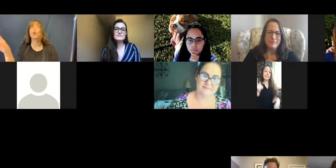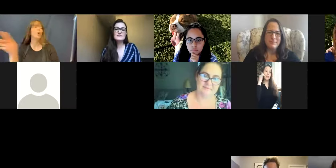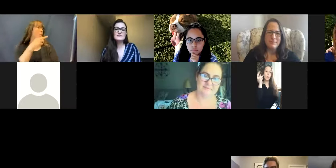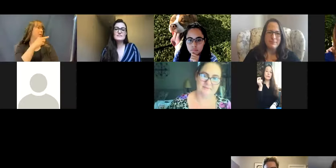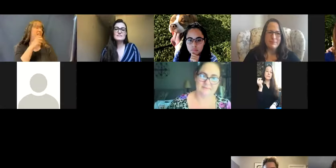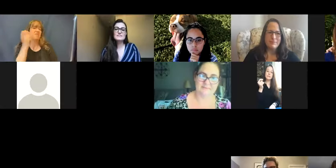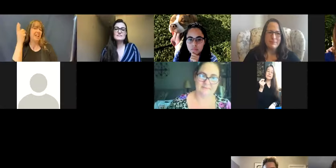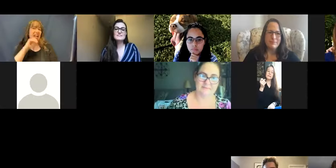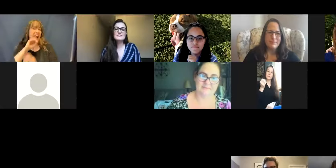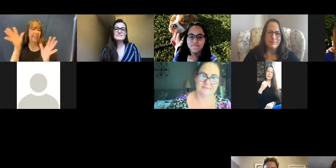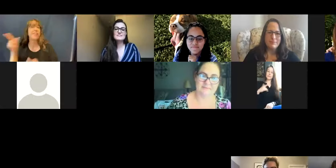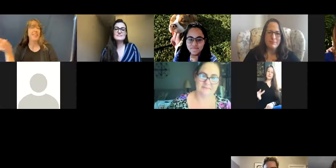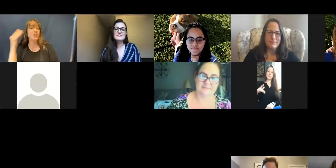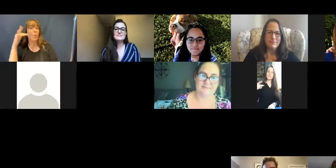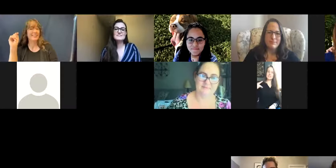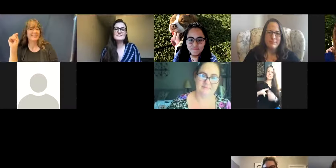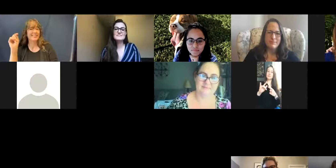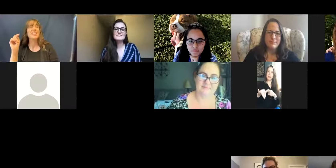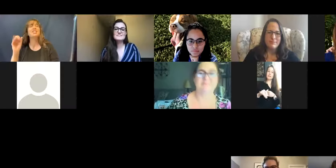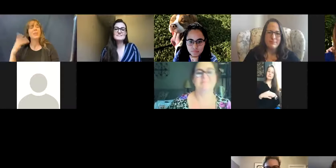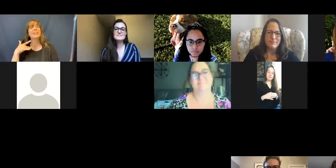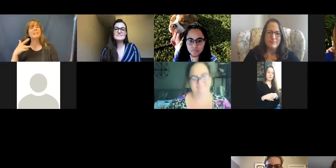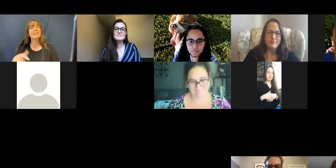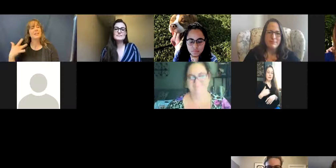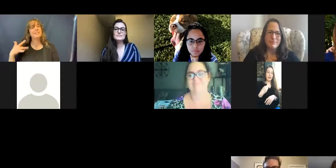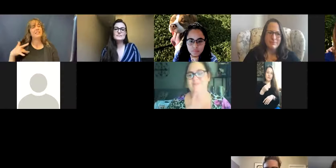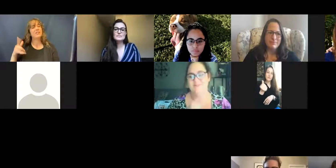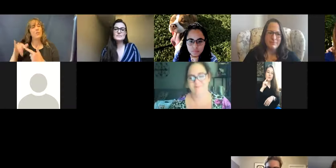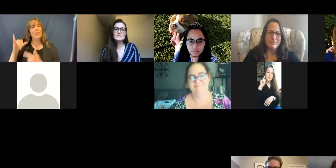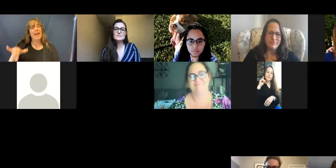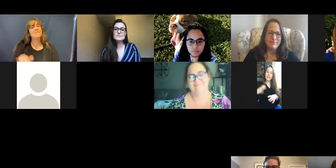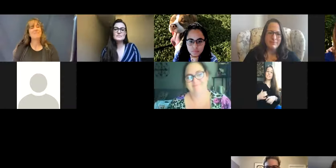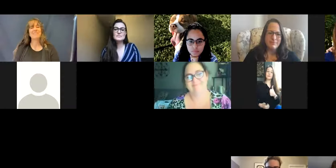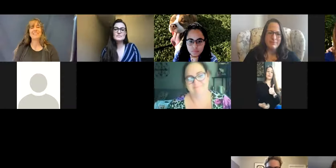They know it. So they tend to be sensitive to that. I have a few deaf clients, but the